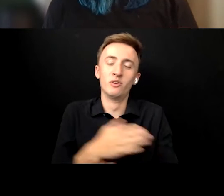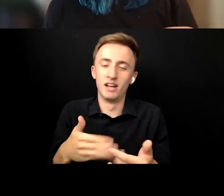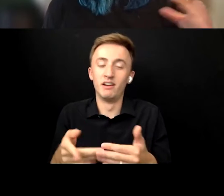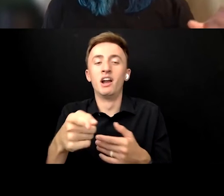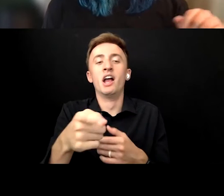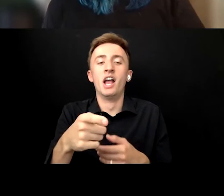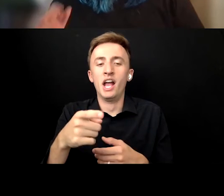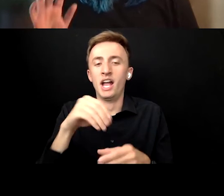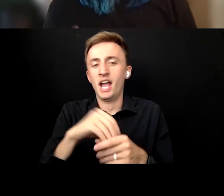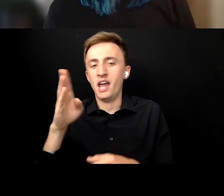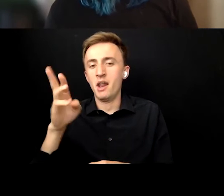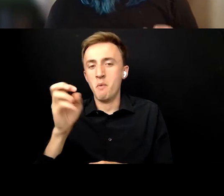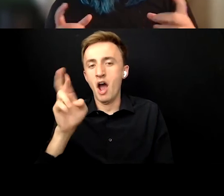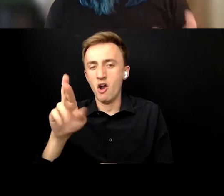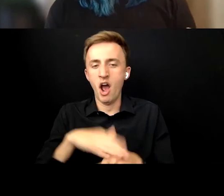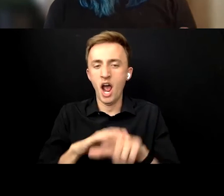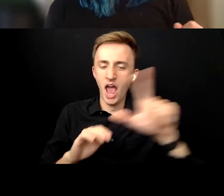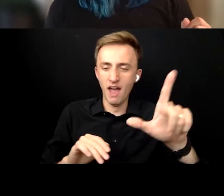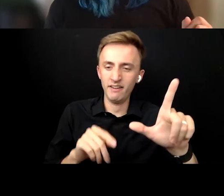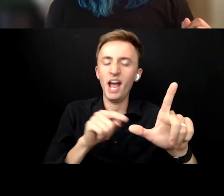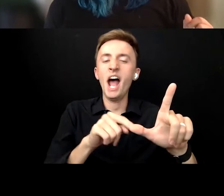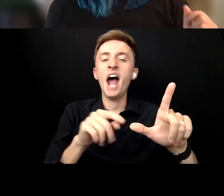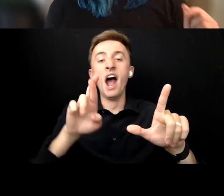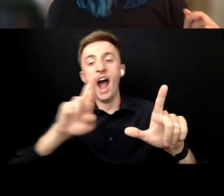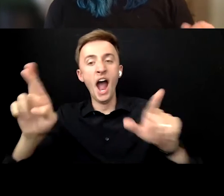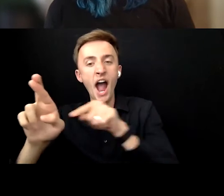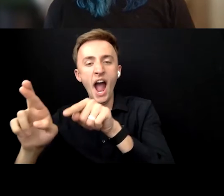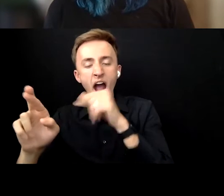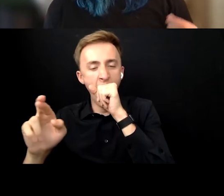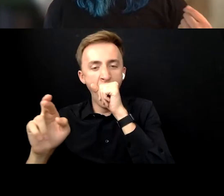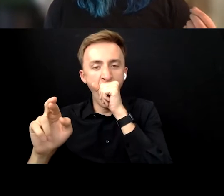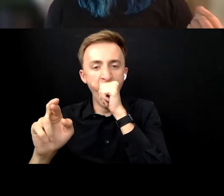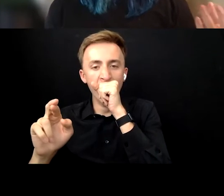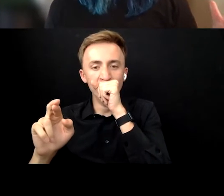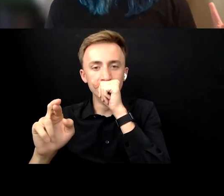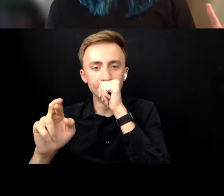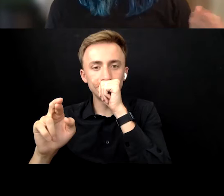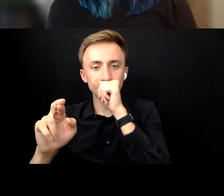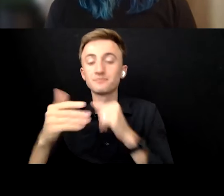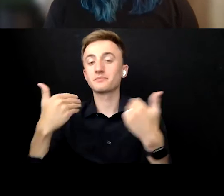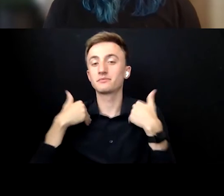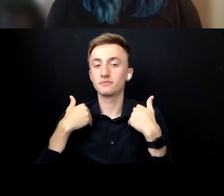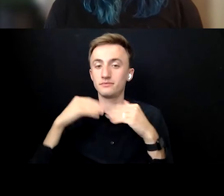on the left. On the right, I have the snapshot of the accessibility tree that shows up in chrome